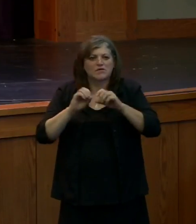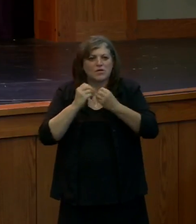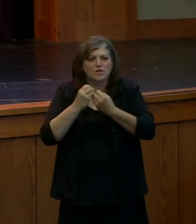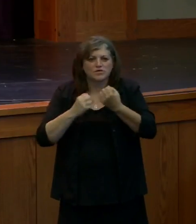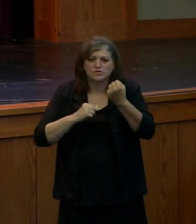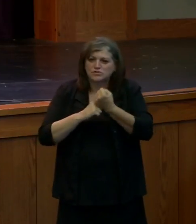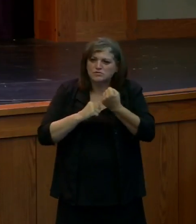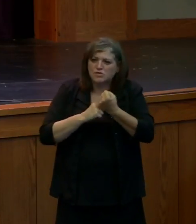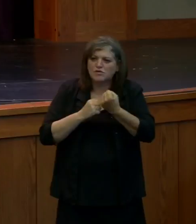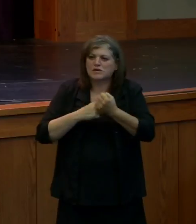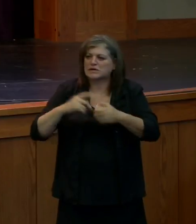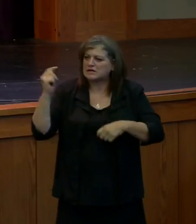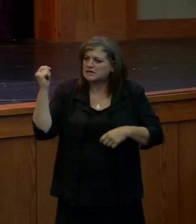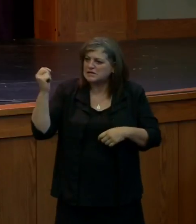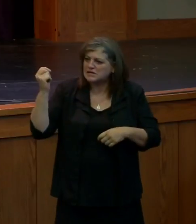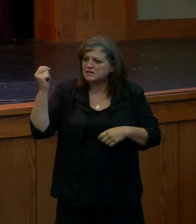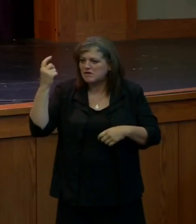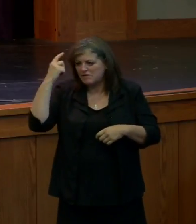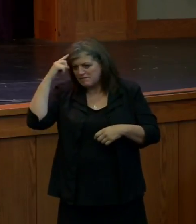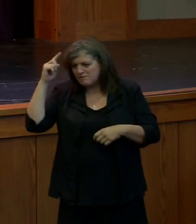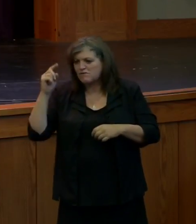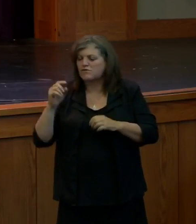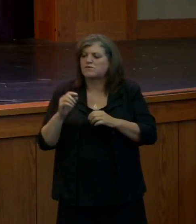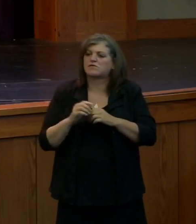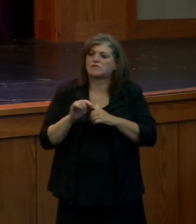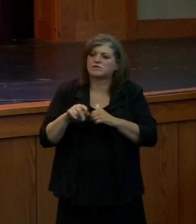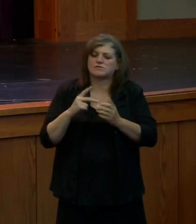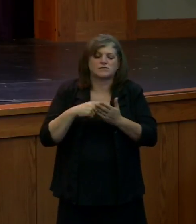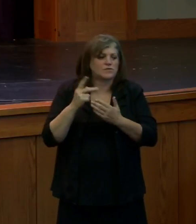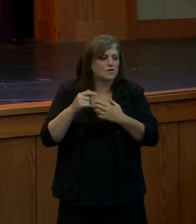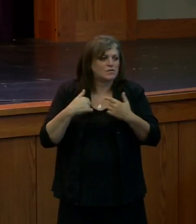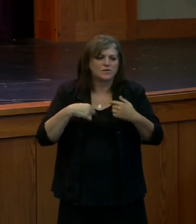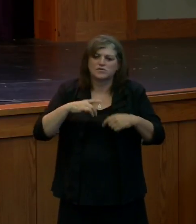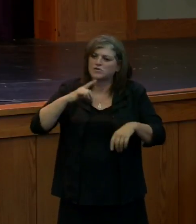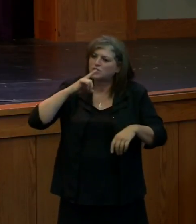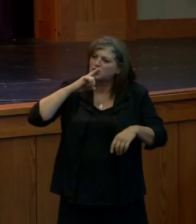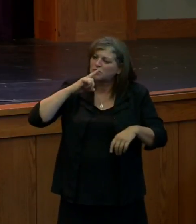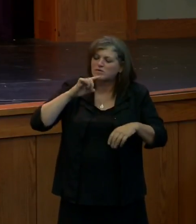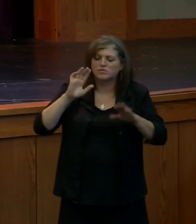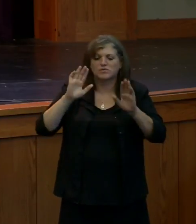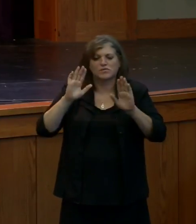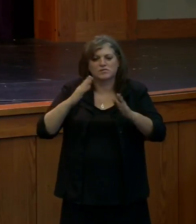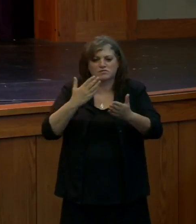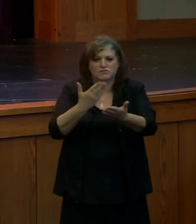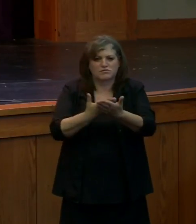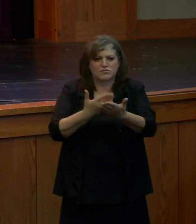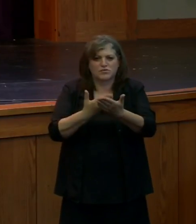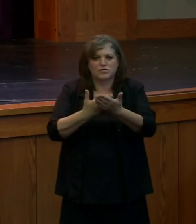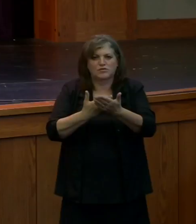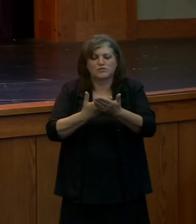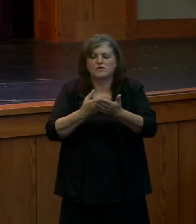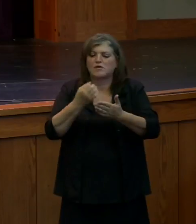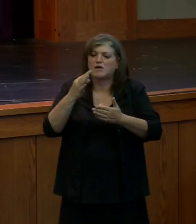OUT HERE TO TESTIFY IS A VERY FINE TESTIMONY TO THE VALIDITY